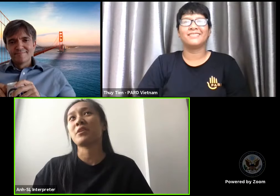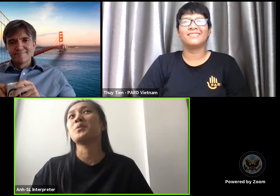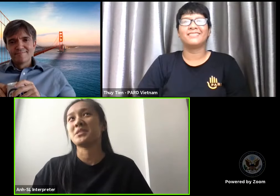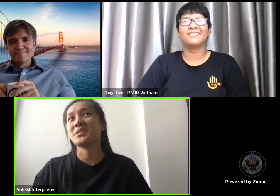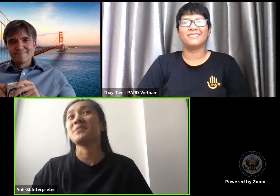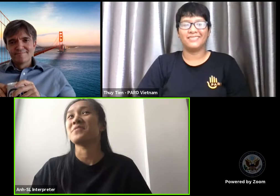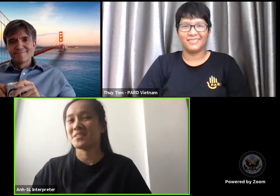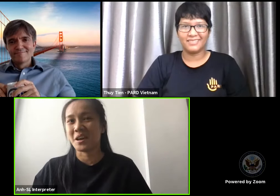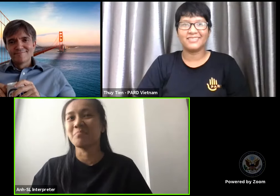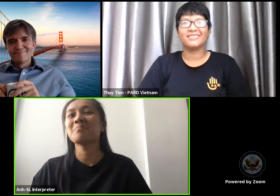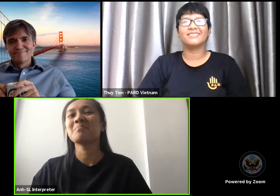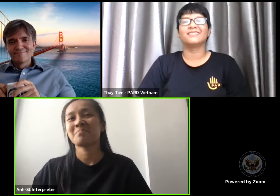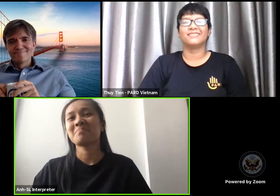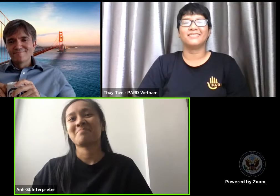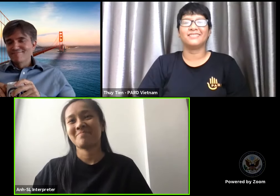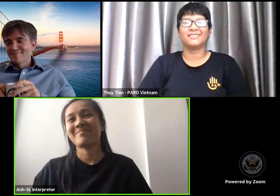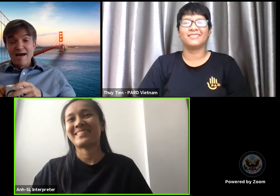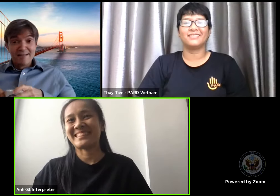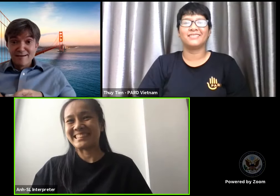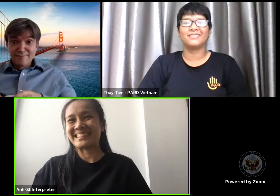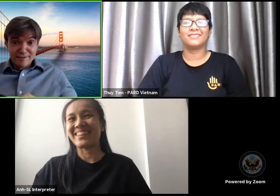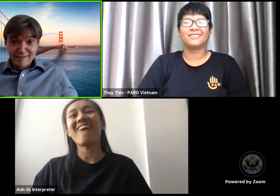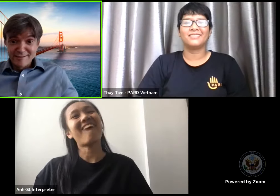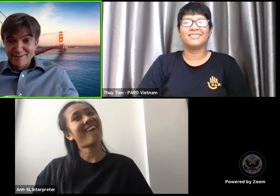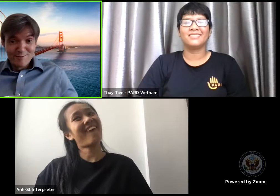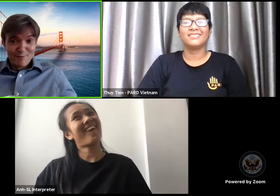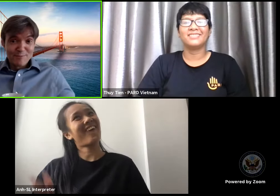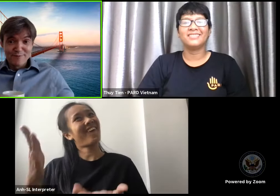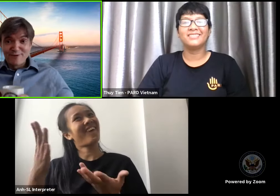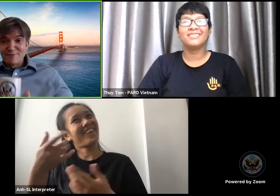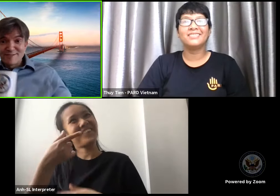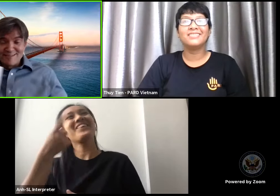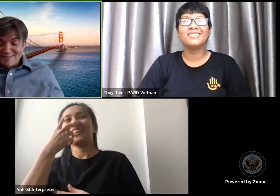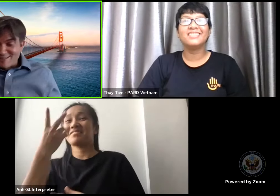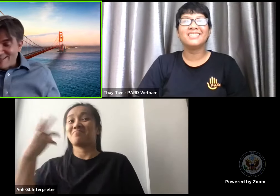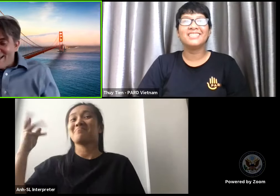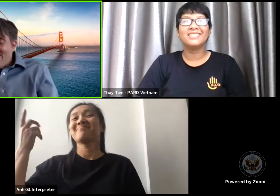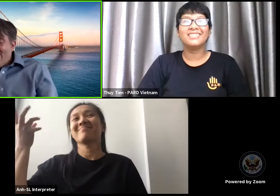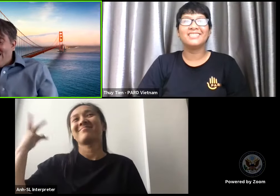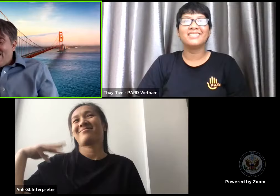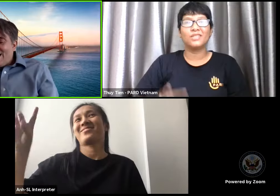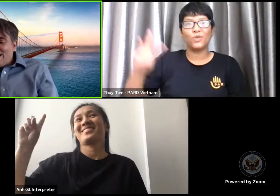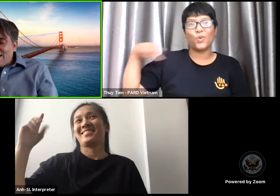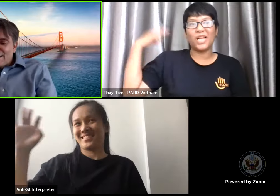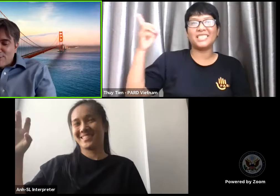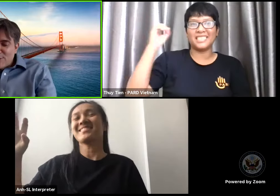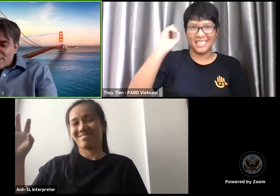community in Vietnam. [Jason] I love D.C., one of my favorite cities. Next question,